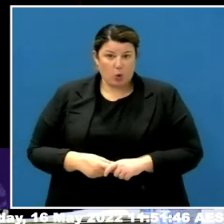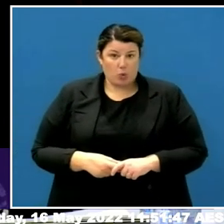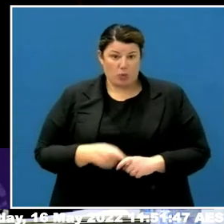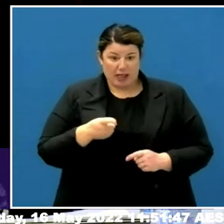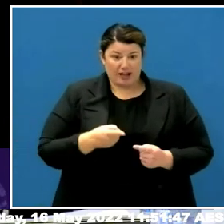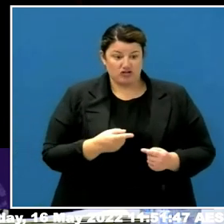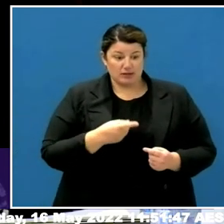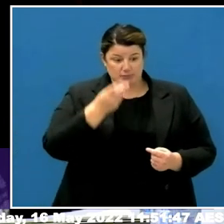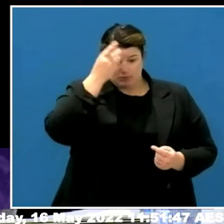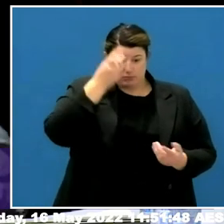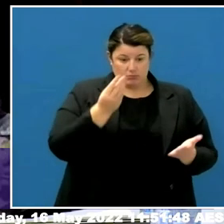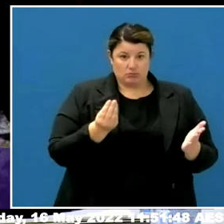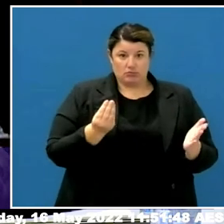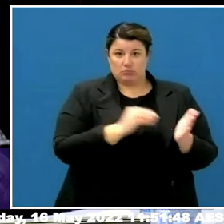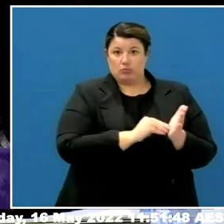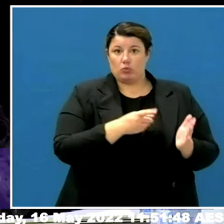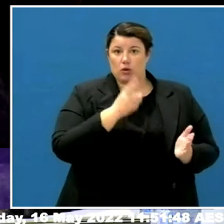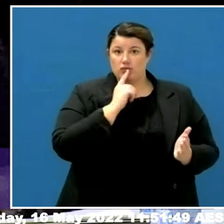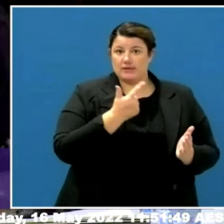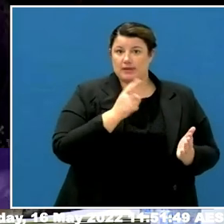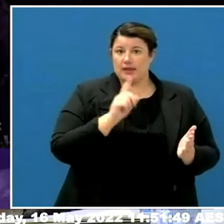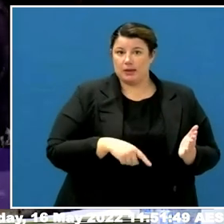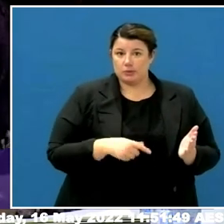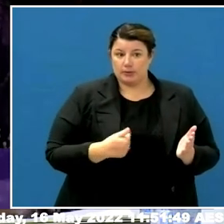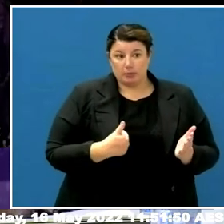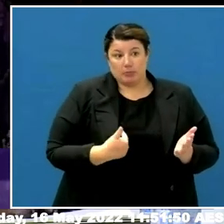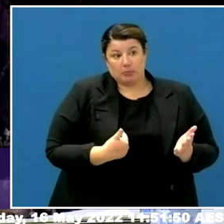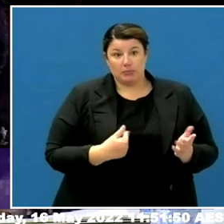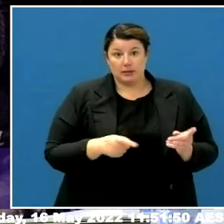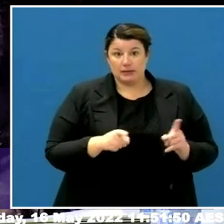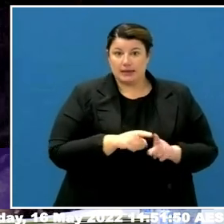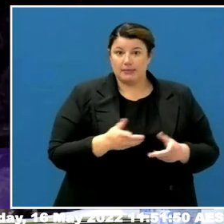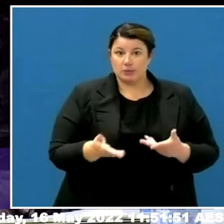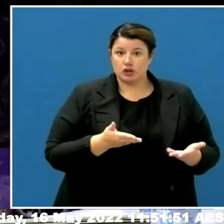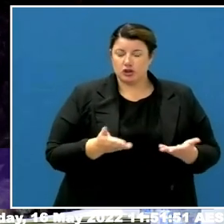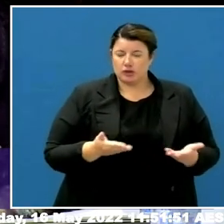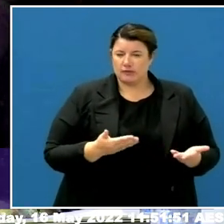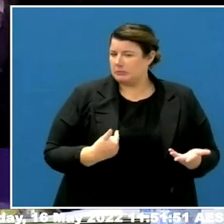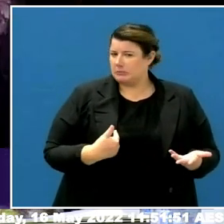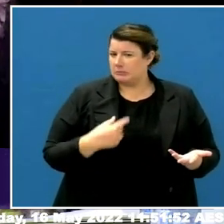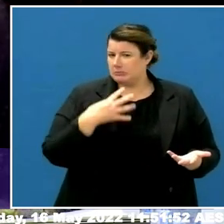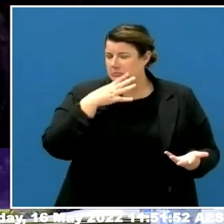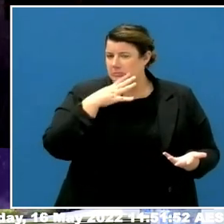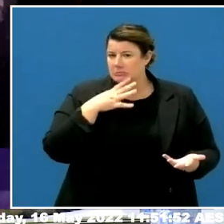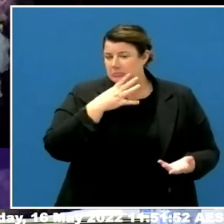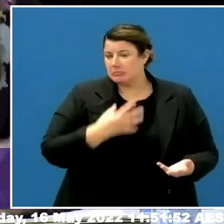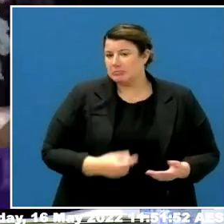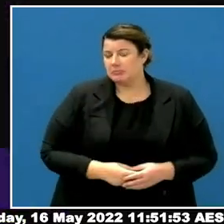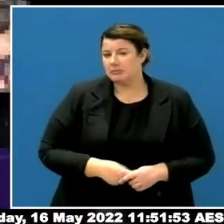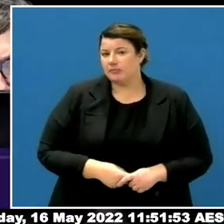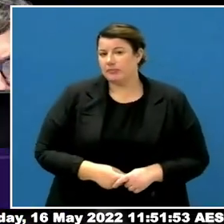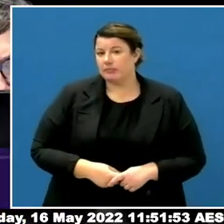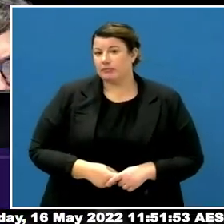Thank you. Just for clarity, is the person you were negotiating with, was that still the